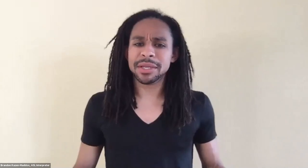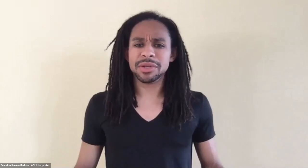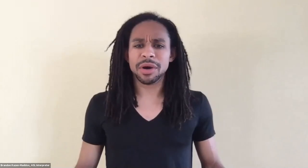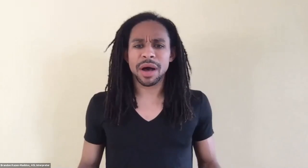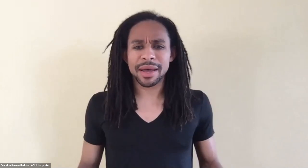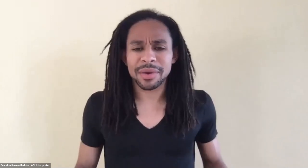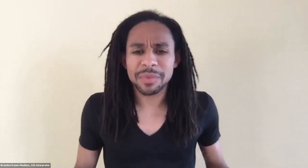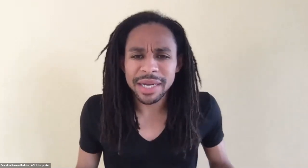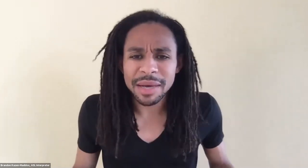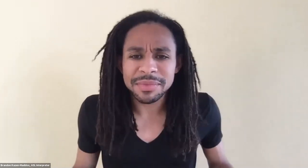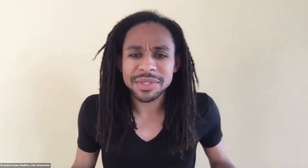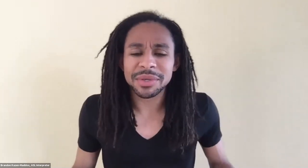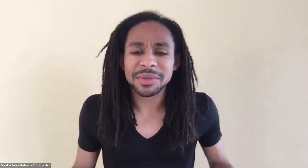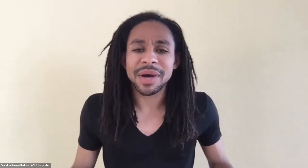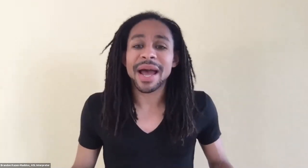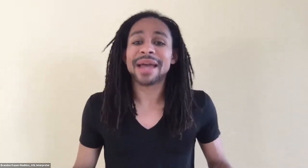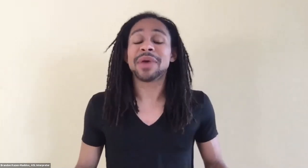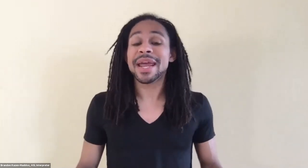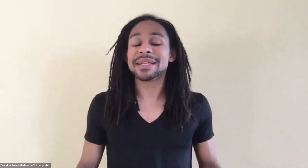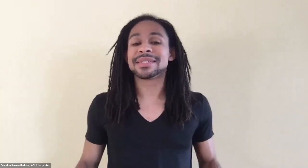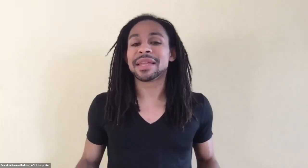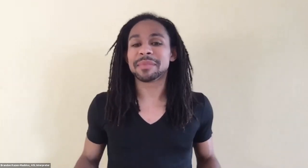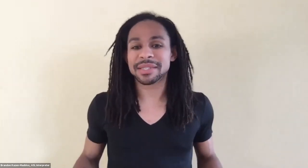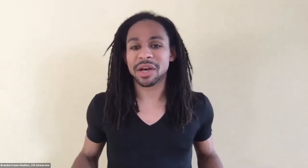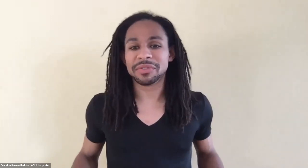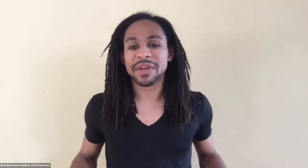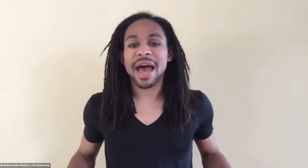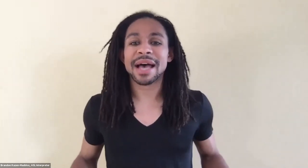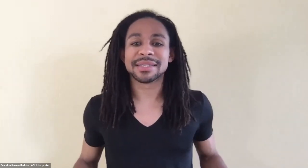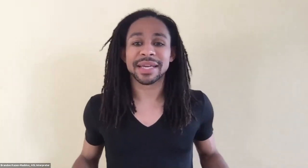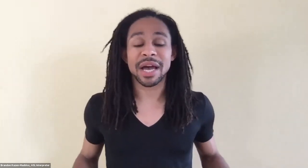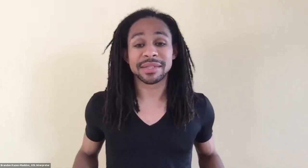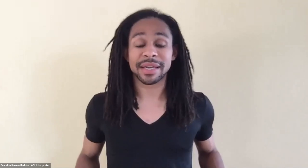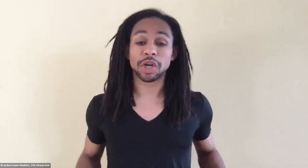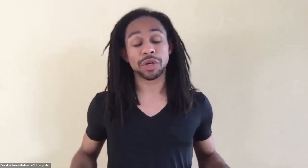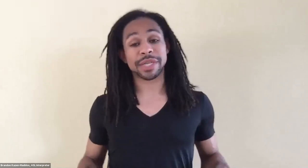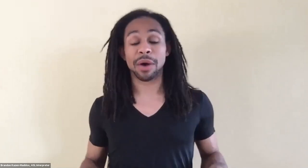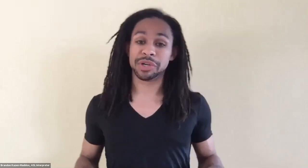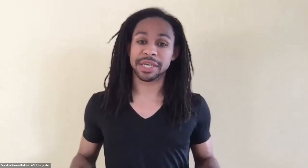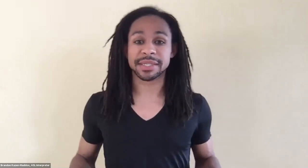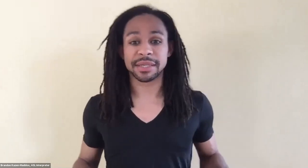And you know, when it comes to, I hate selling myself as like Girl Scout cookies,